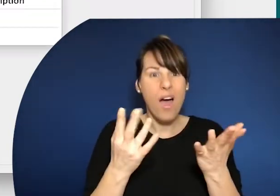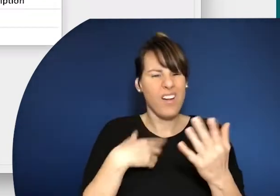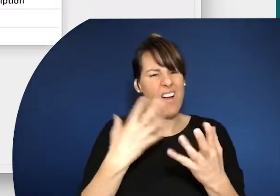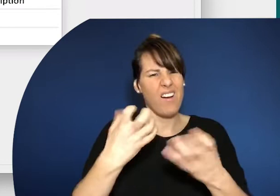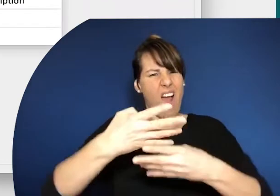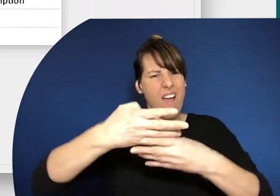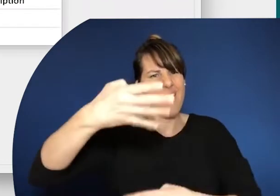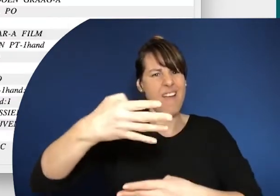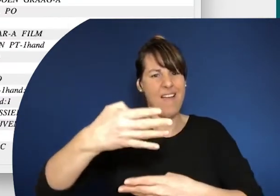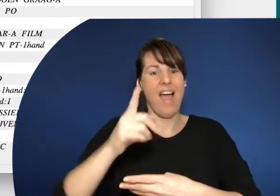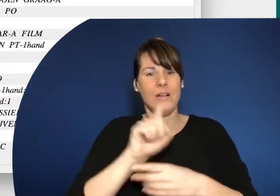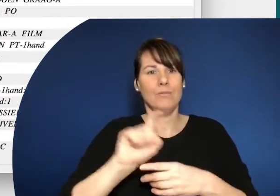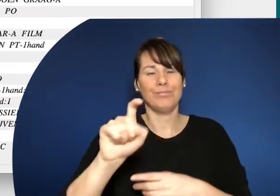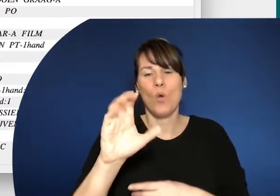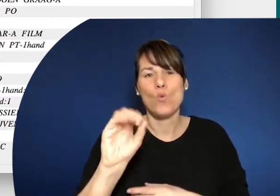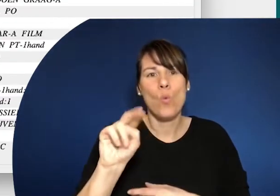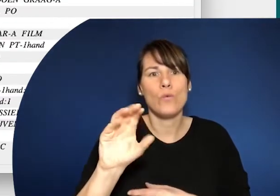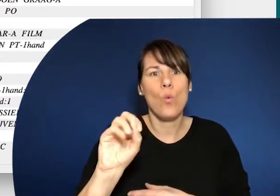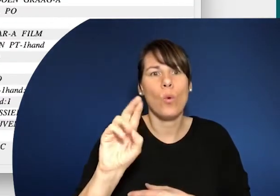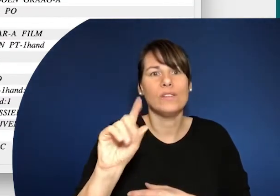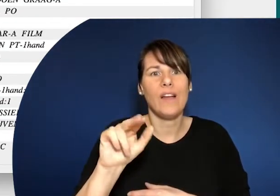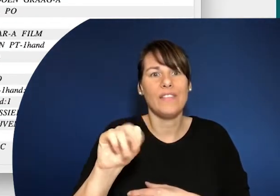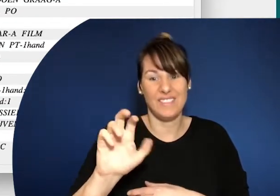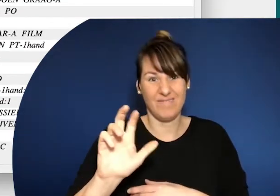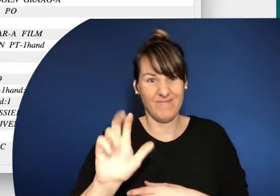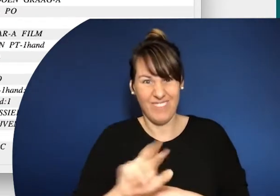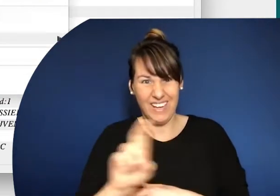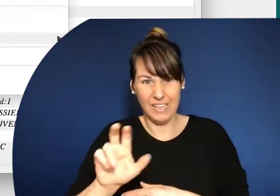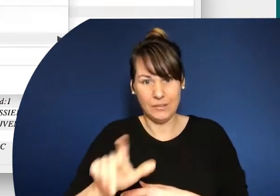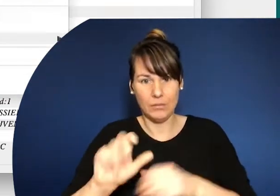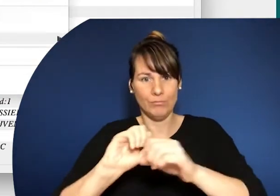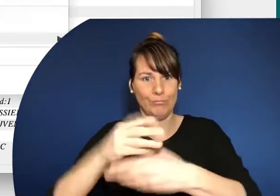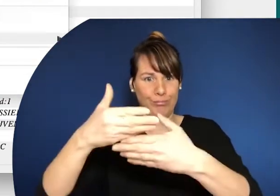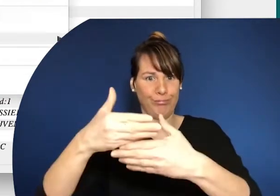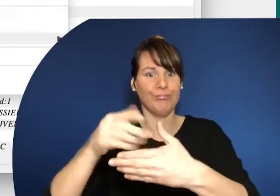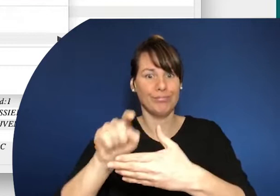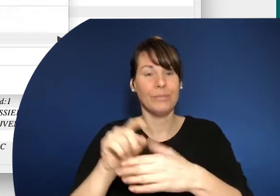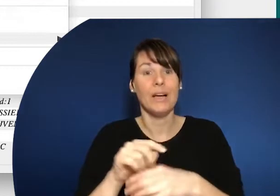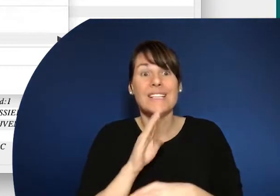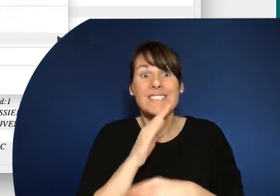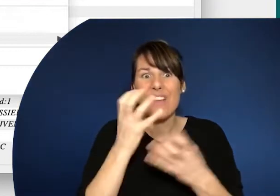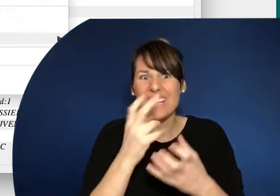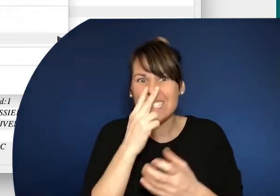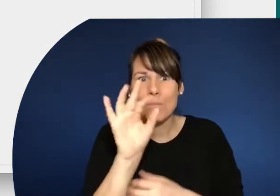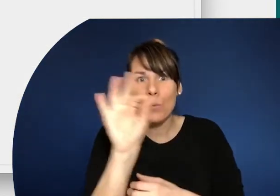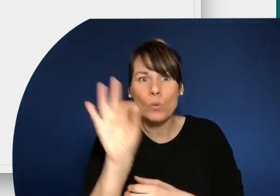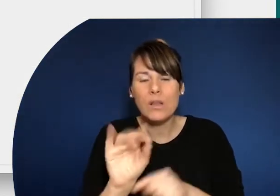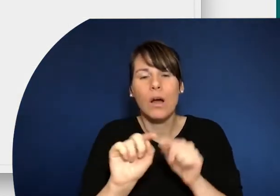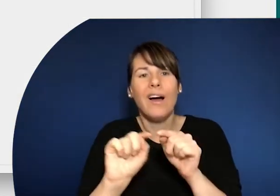I can see the concordance be regained, some of which is the concordance view. Again right click and I can see the frequency view like this.